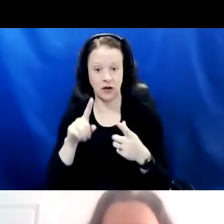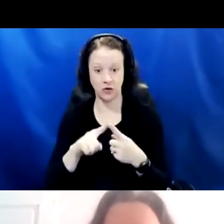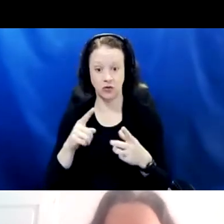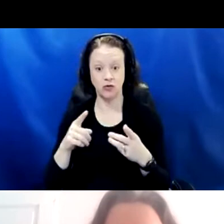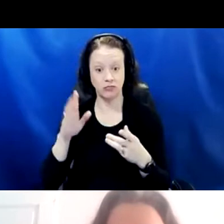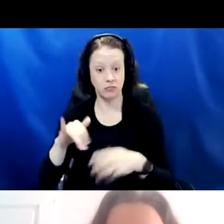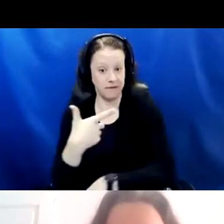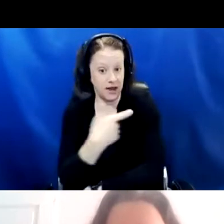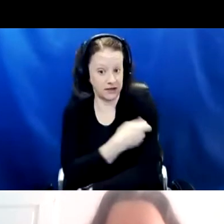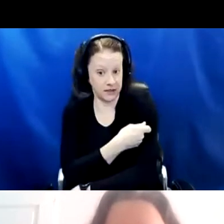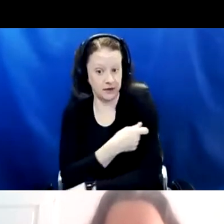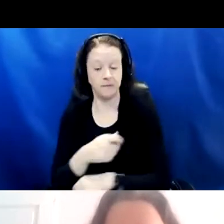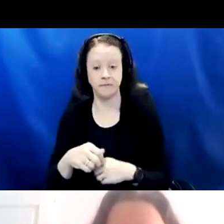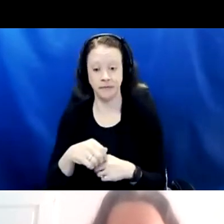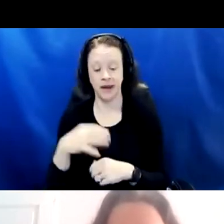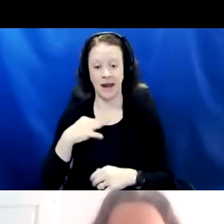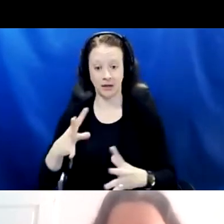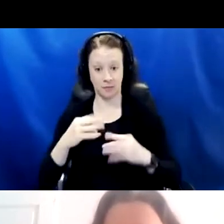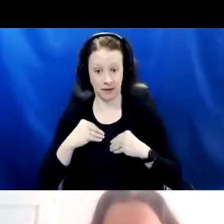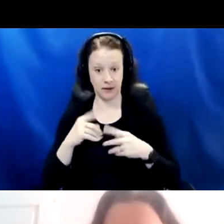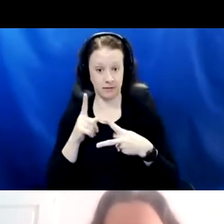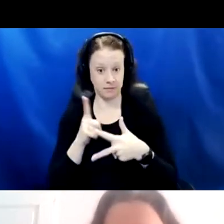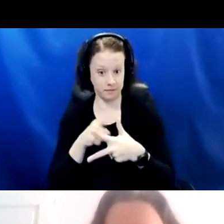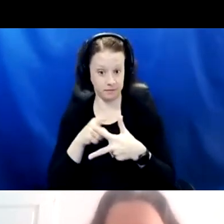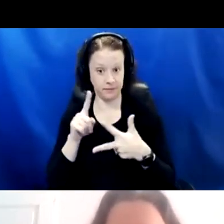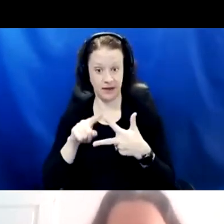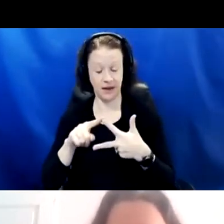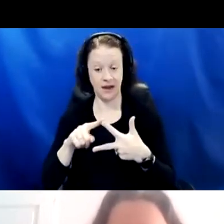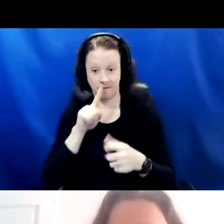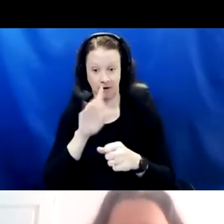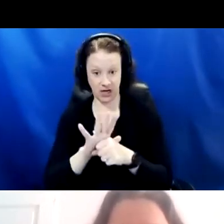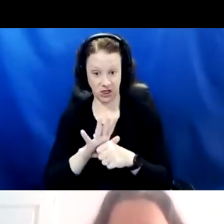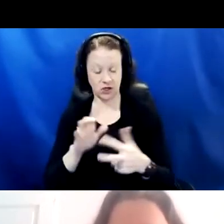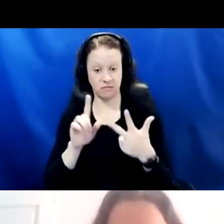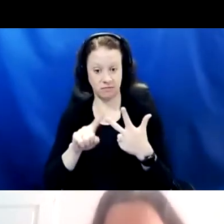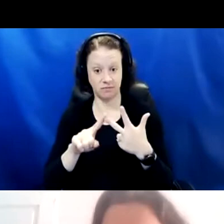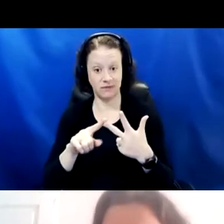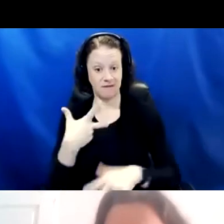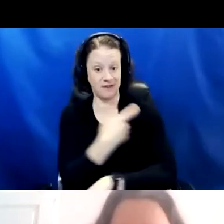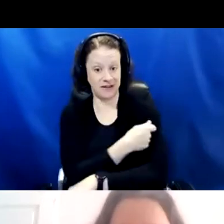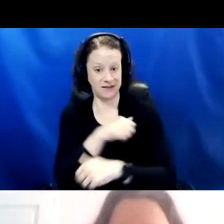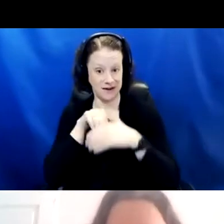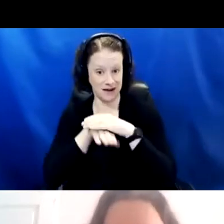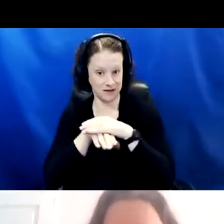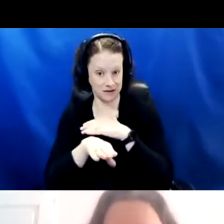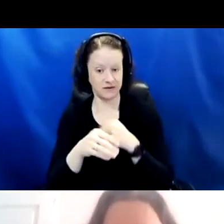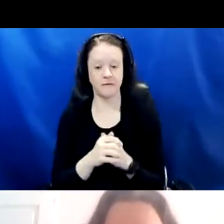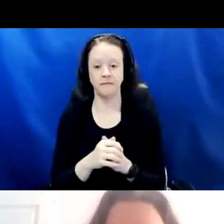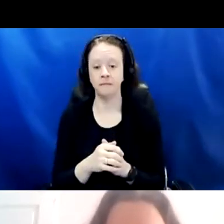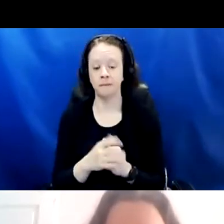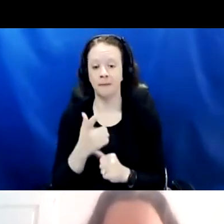eligibility, verification, and vaccine access. And I have the easy job today